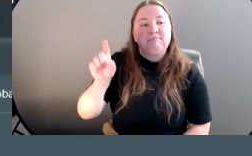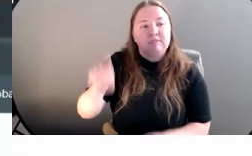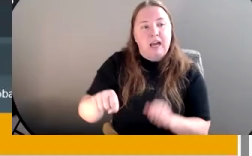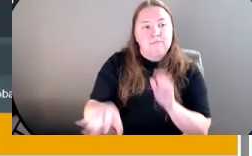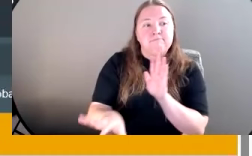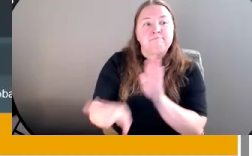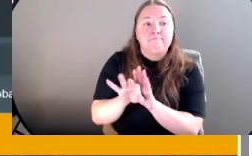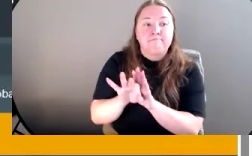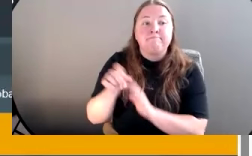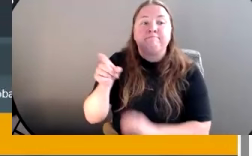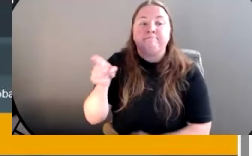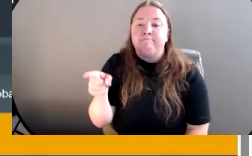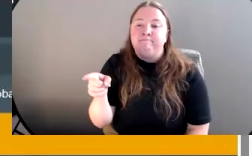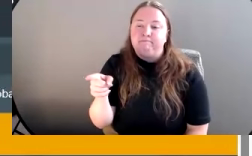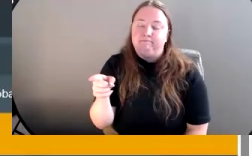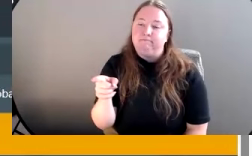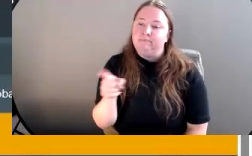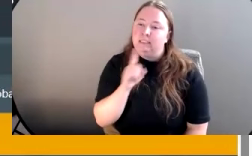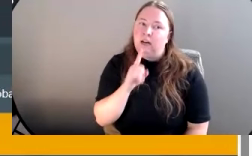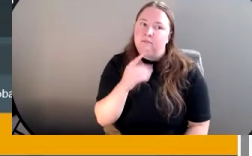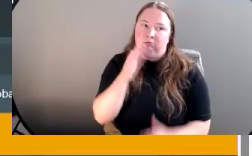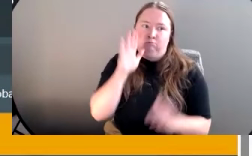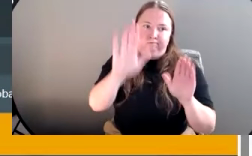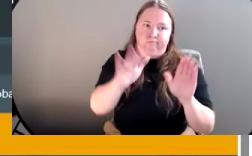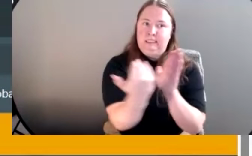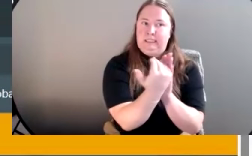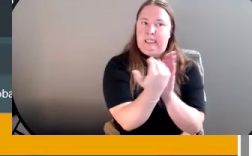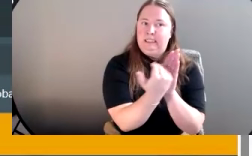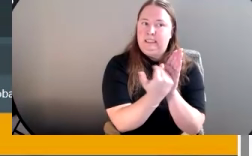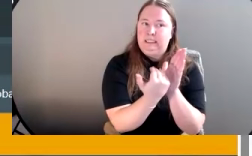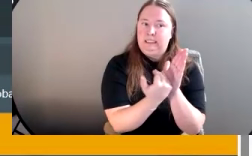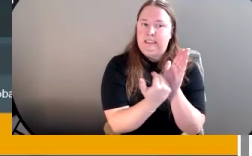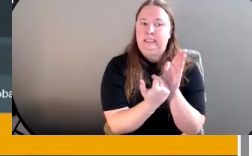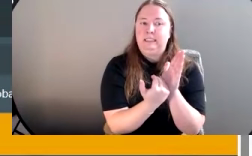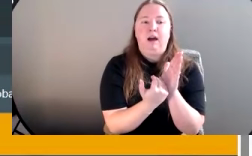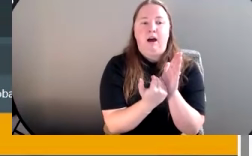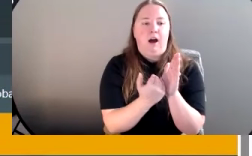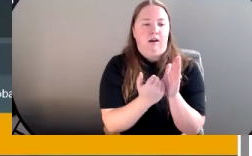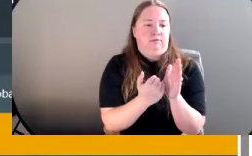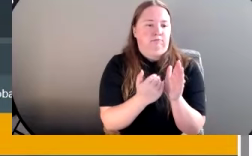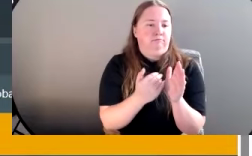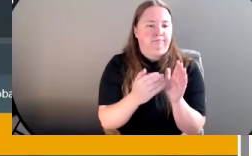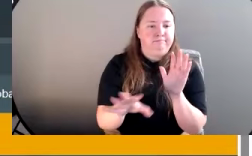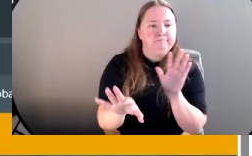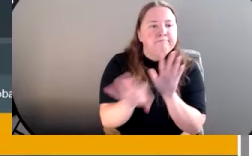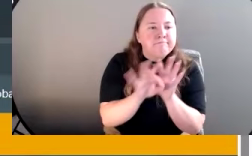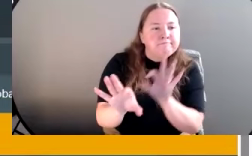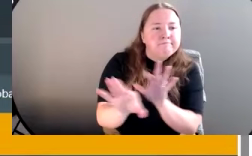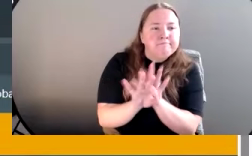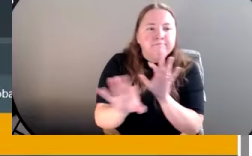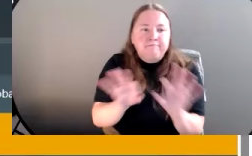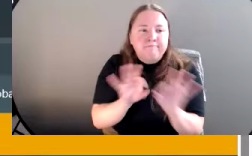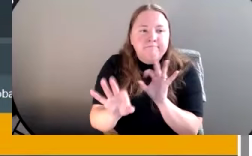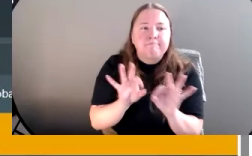They have a really good list of curated OER. Much of that OER, if it's not created by faculty